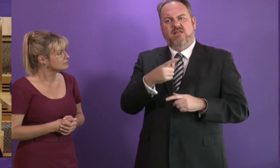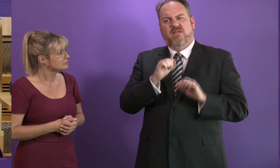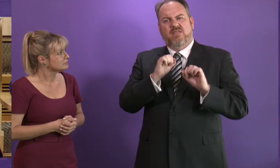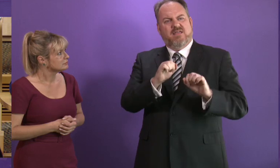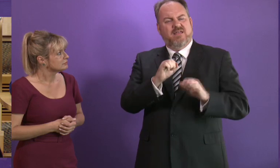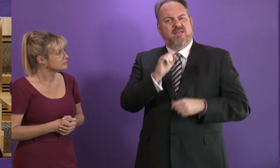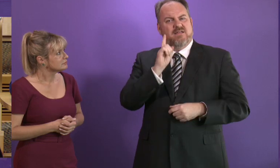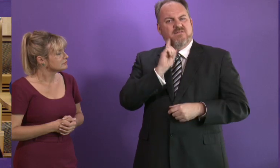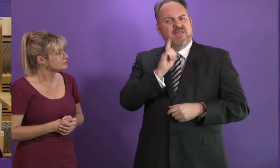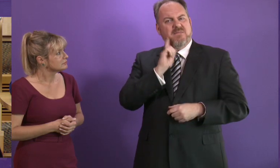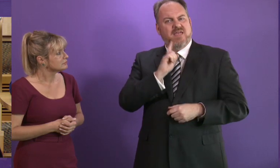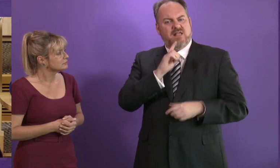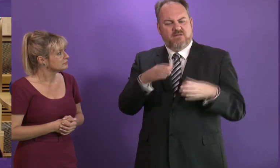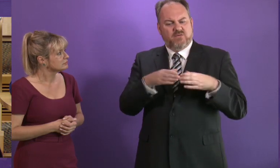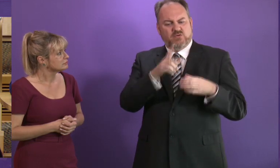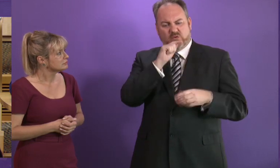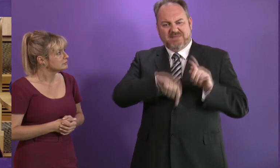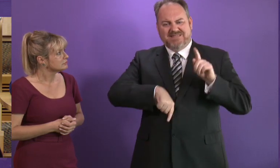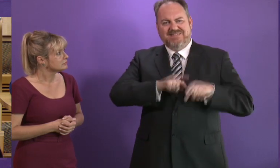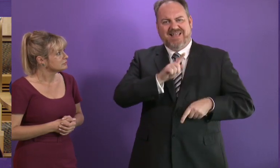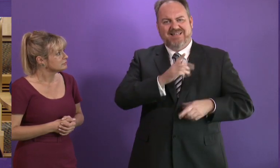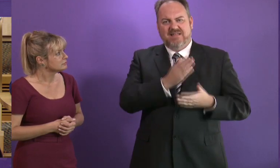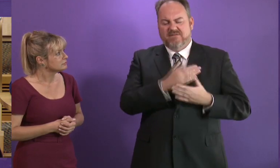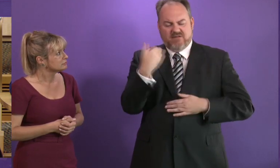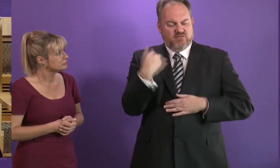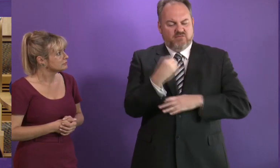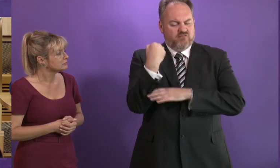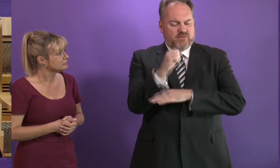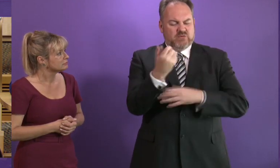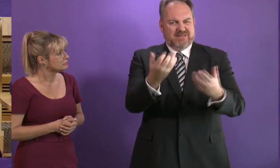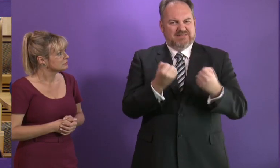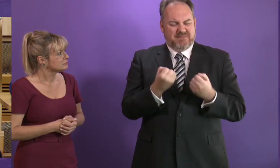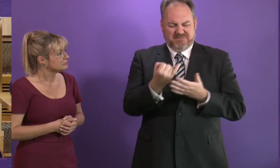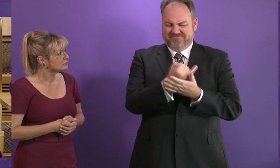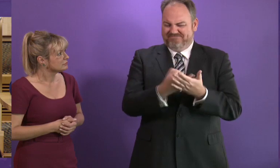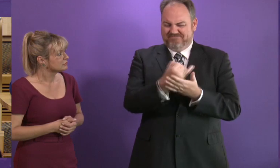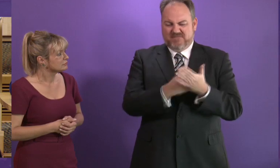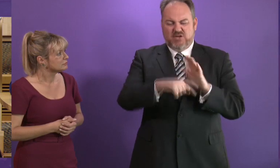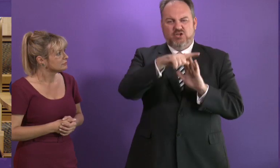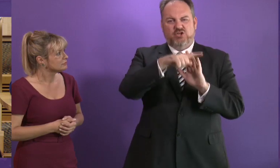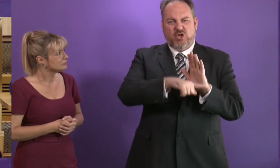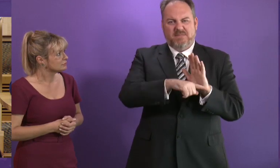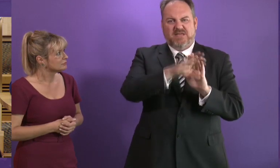not accept extremely detrimental terms and conditions. Of course, Asda is not threatening